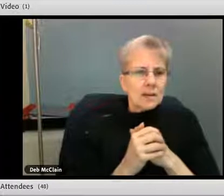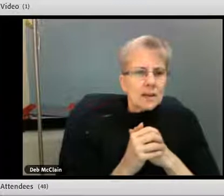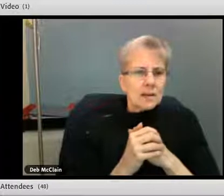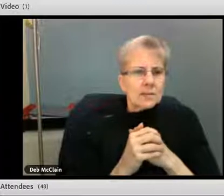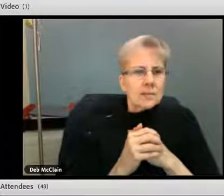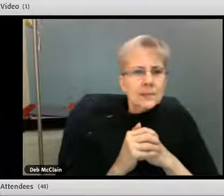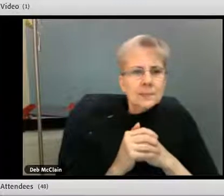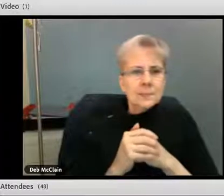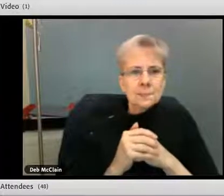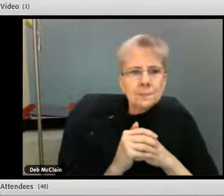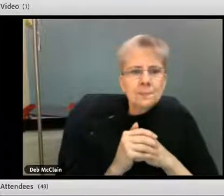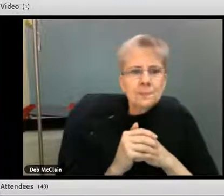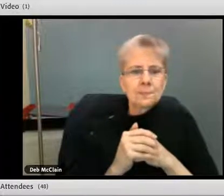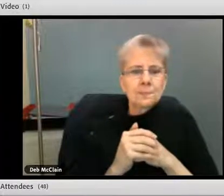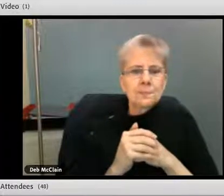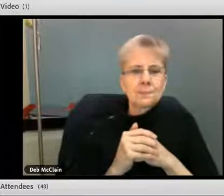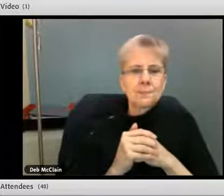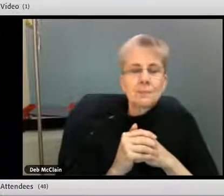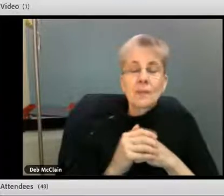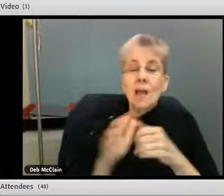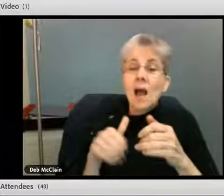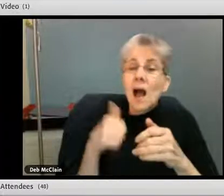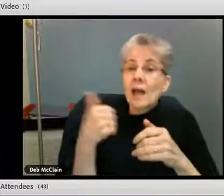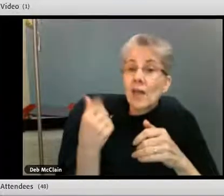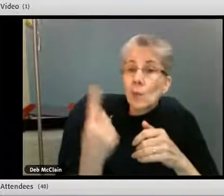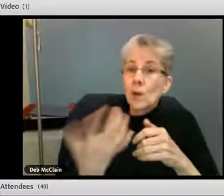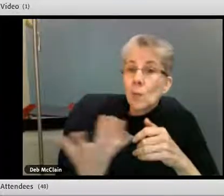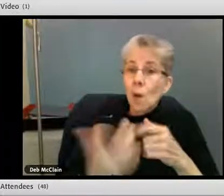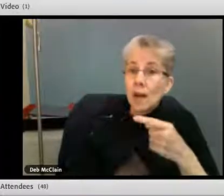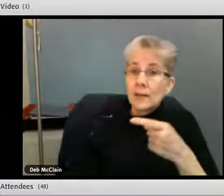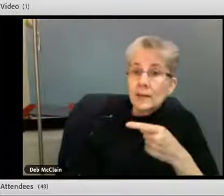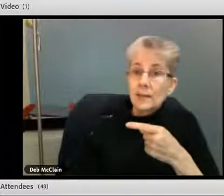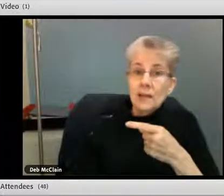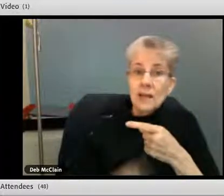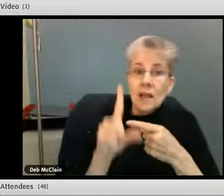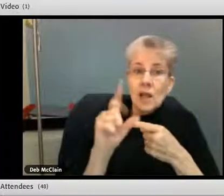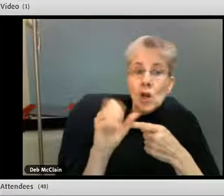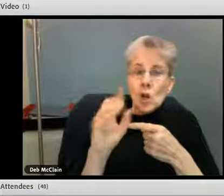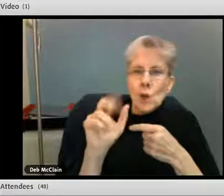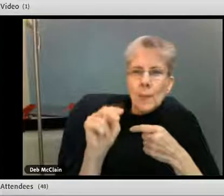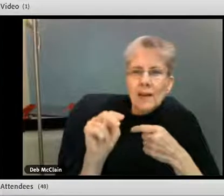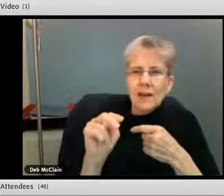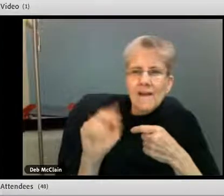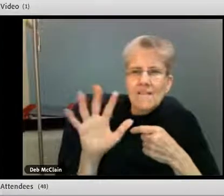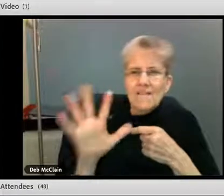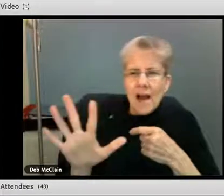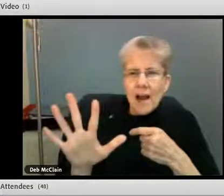The next one is Lumen5. Lumen5 is a little bit different, and it's really a neat idea.